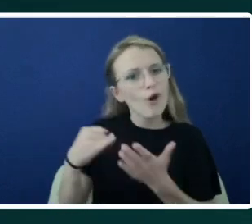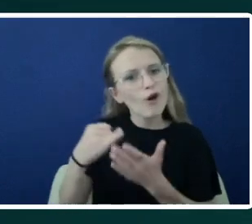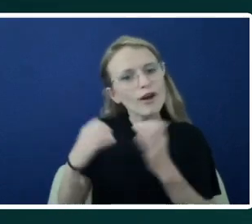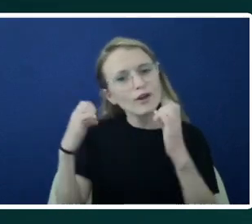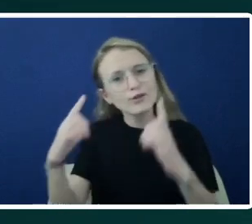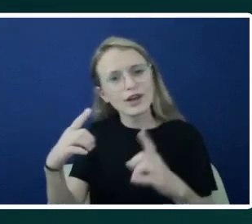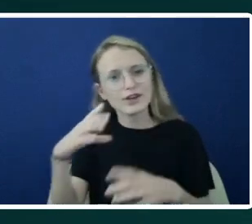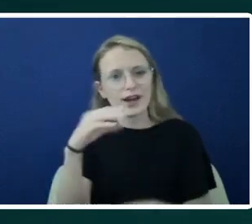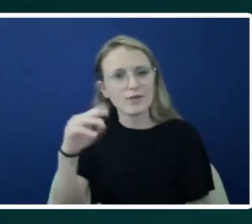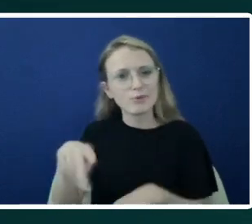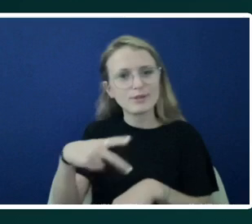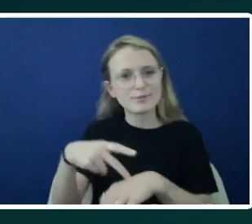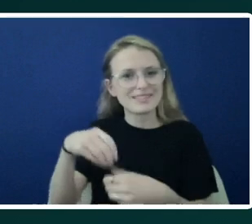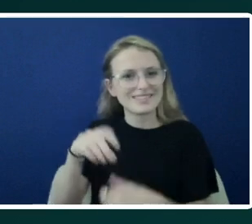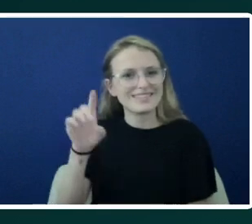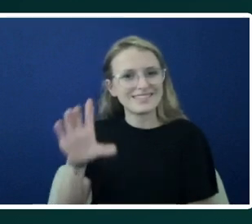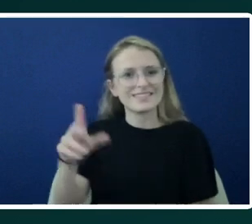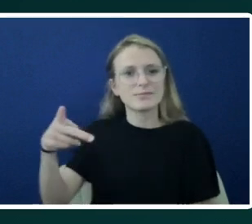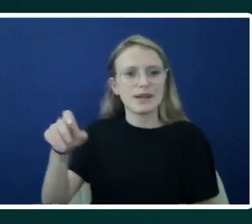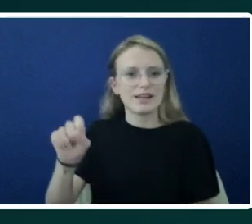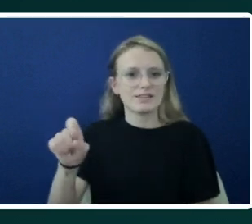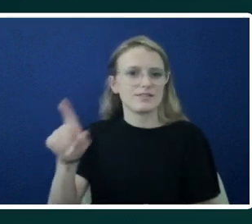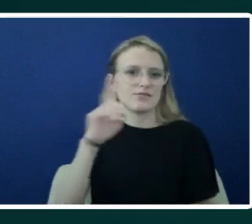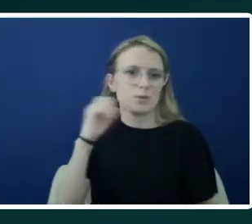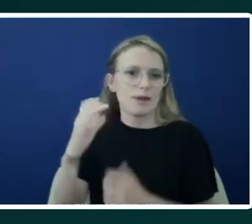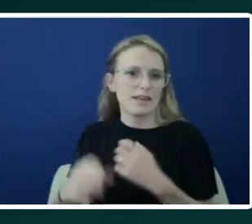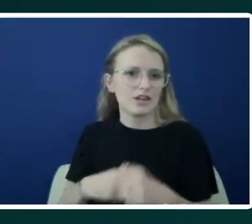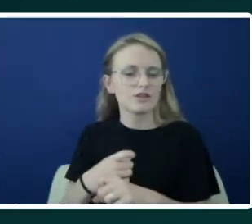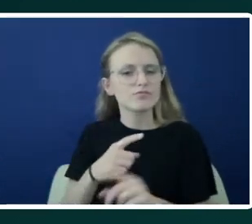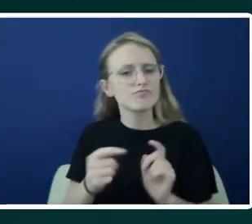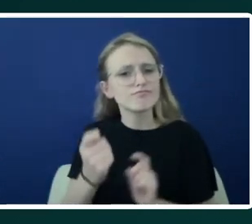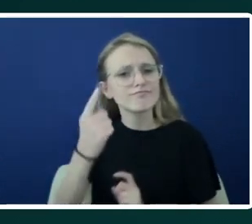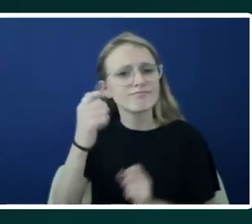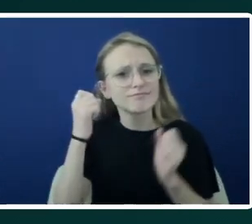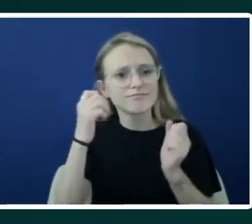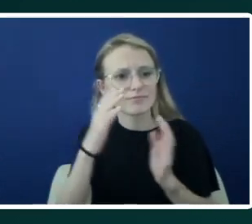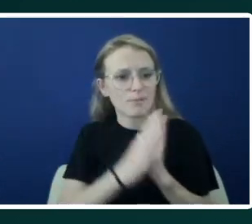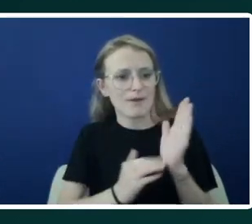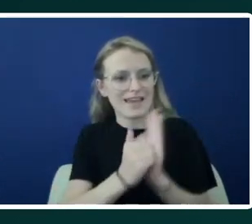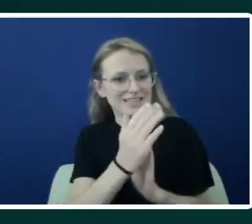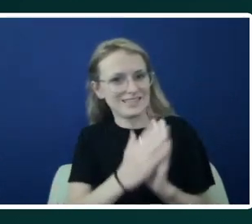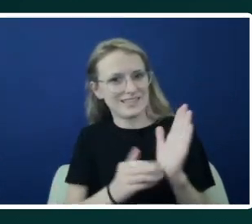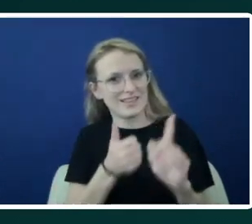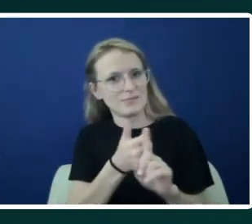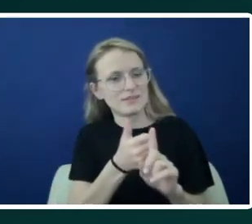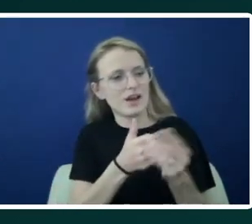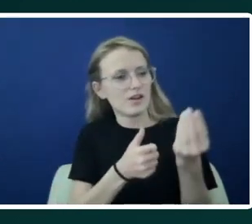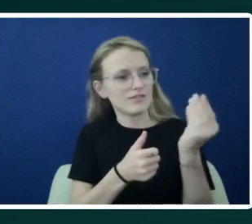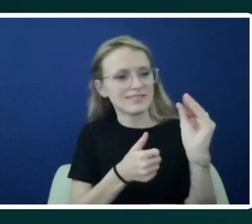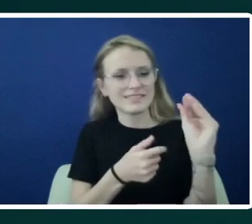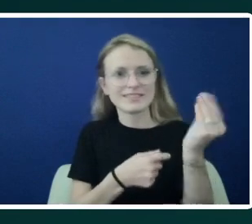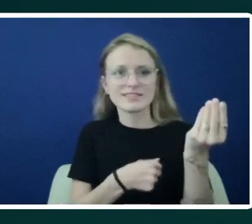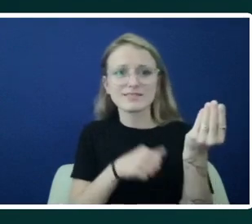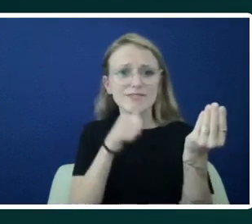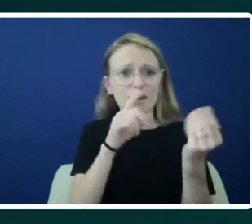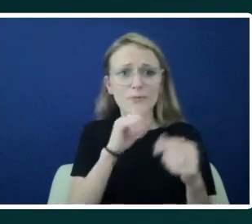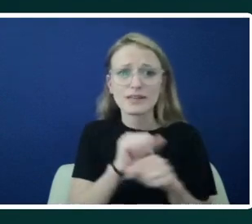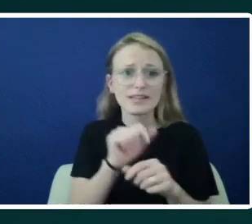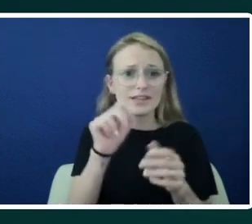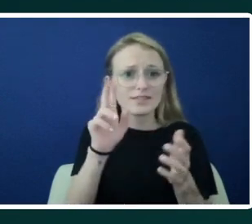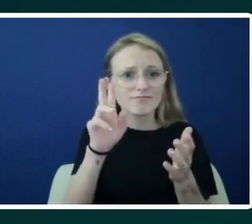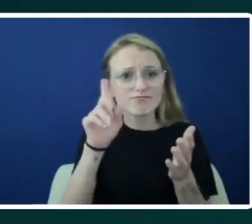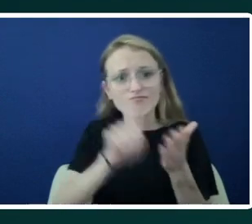But the works themselves had not really been thoroughly researched. And only in the past couple